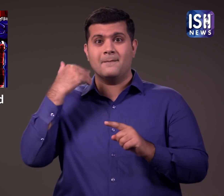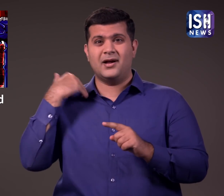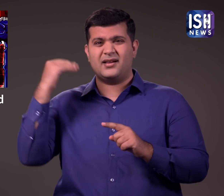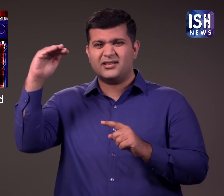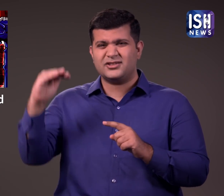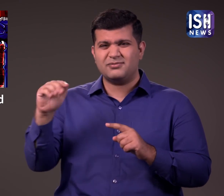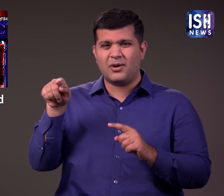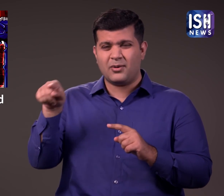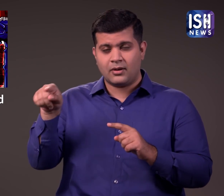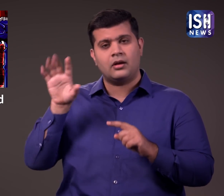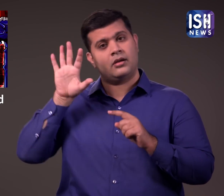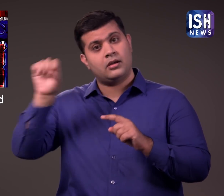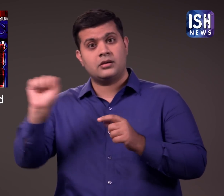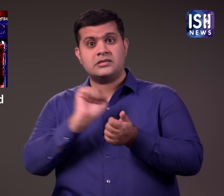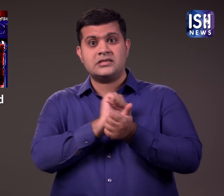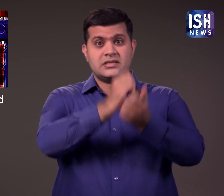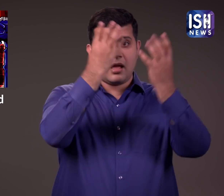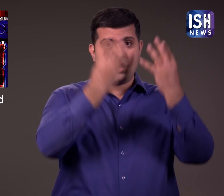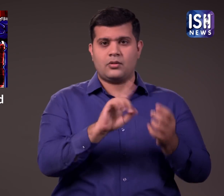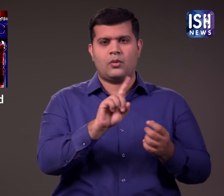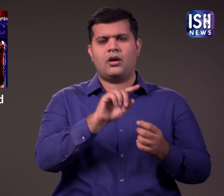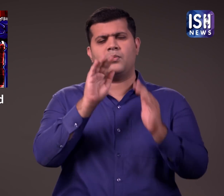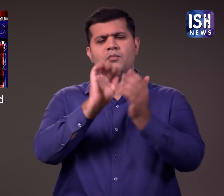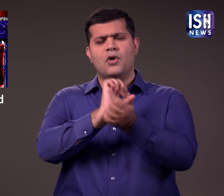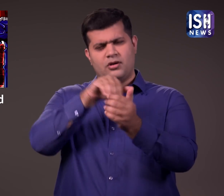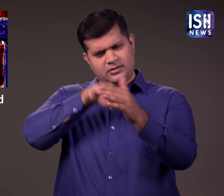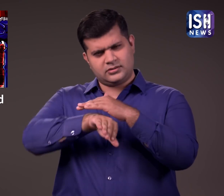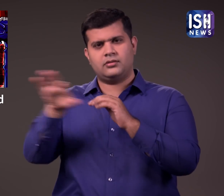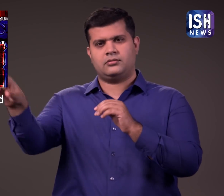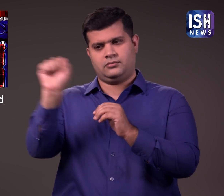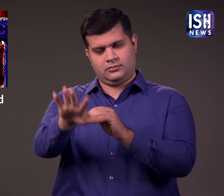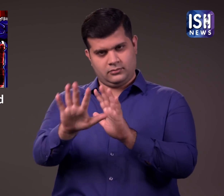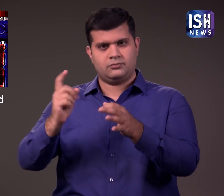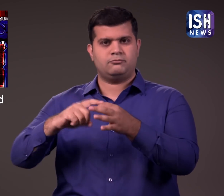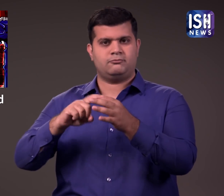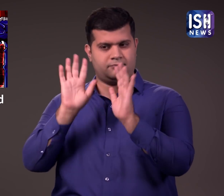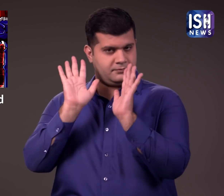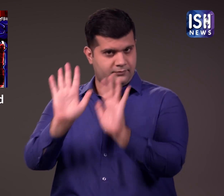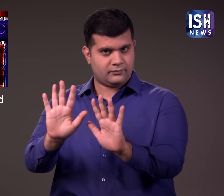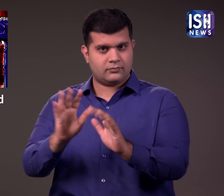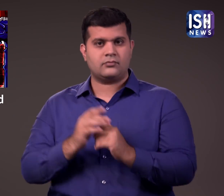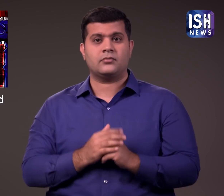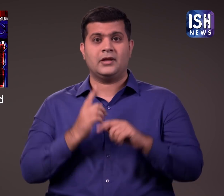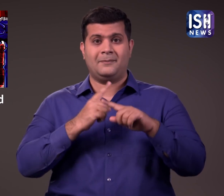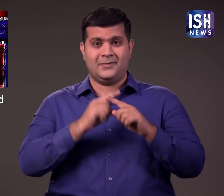and her minor brother has been placed under detention.